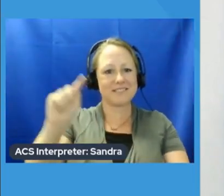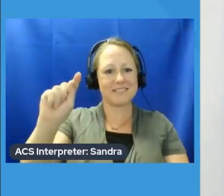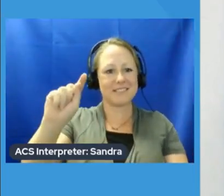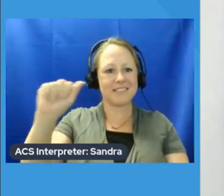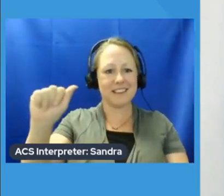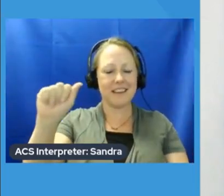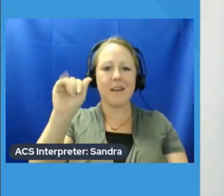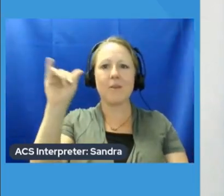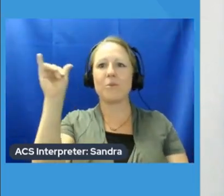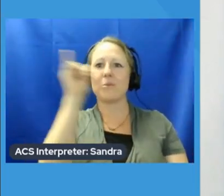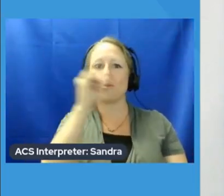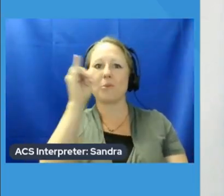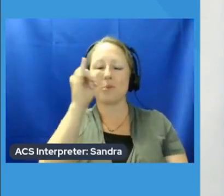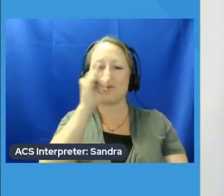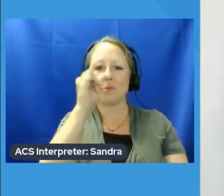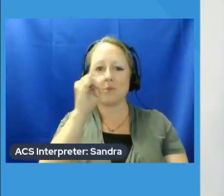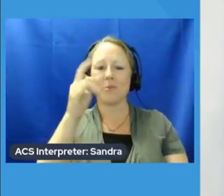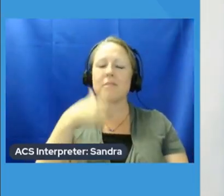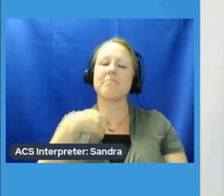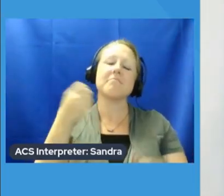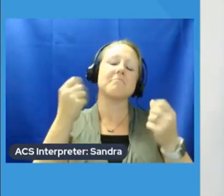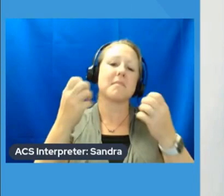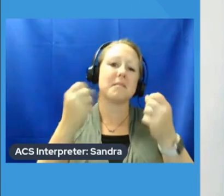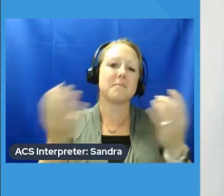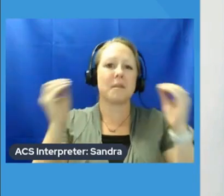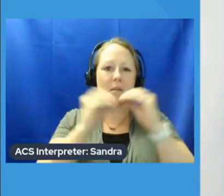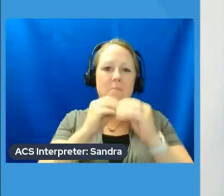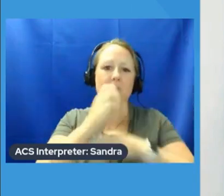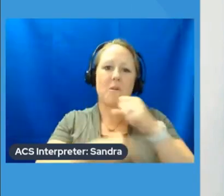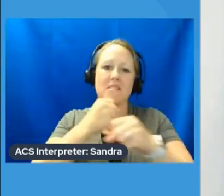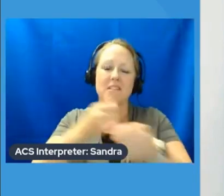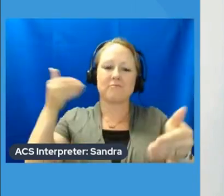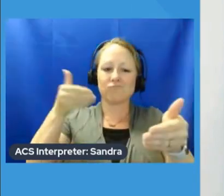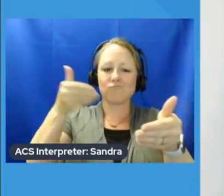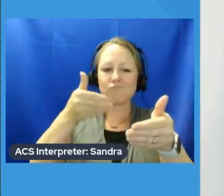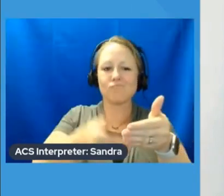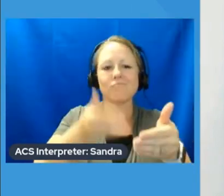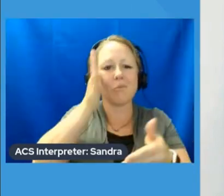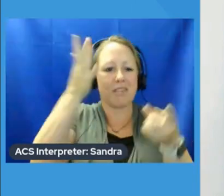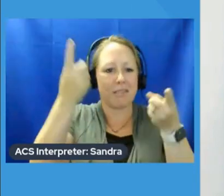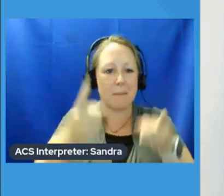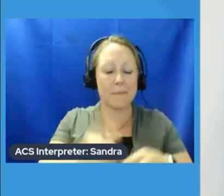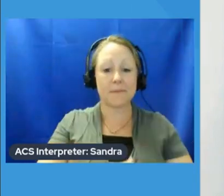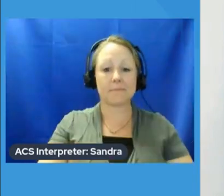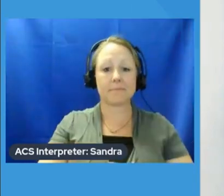And many more to come to be sure. I'd like to start with a story about a little boy,